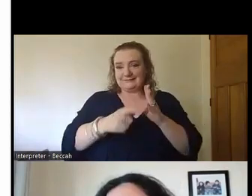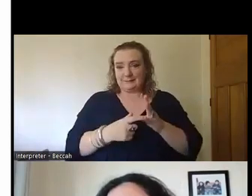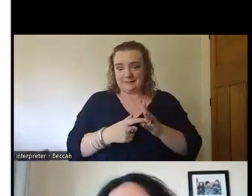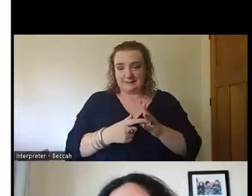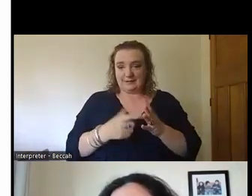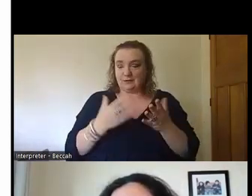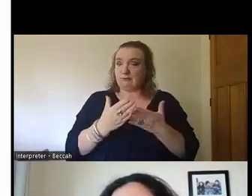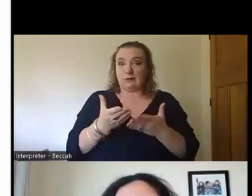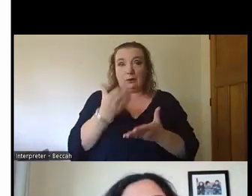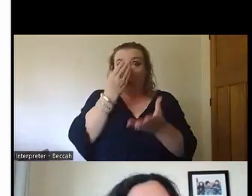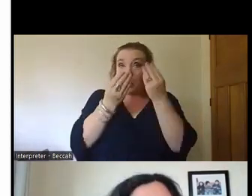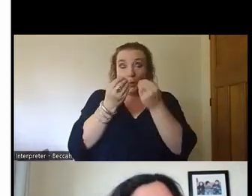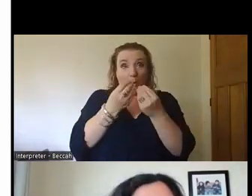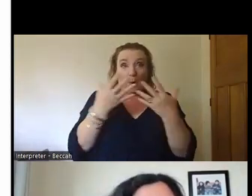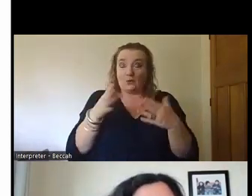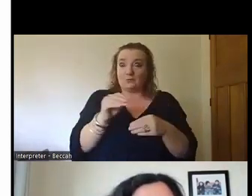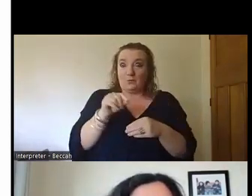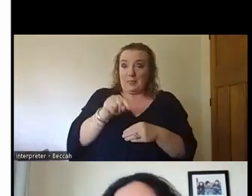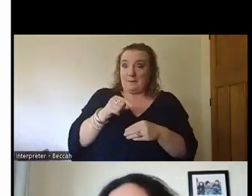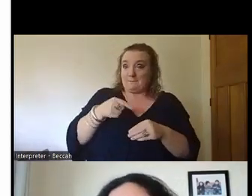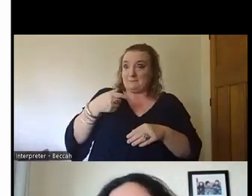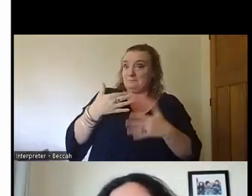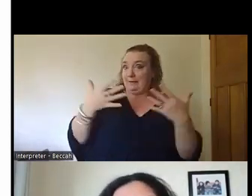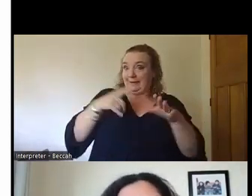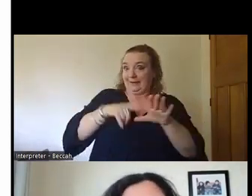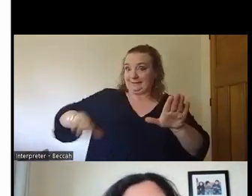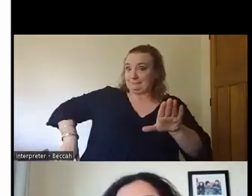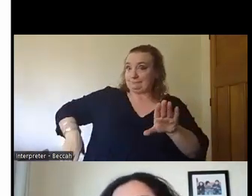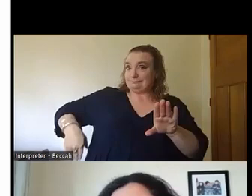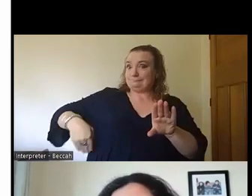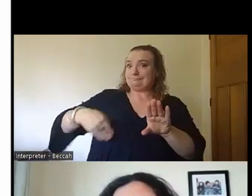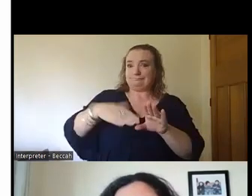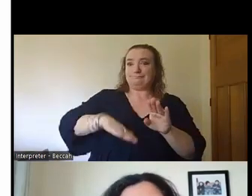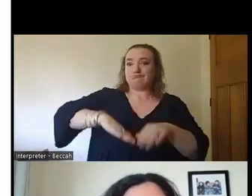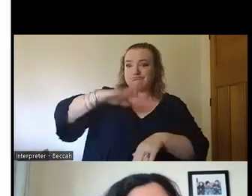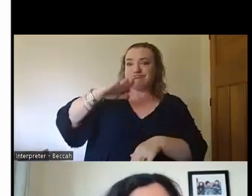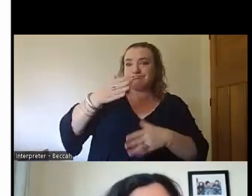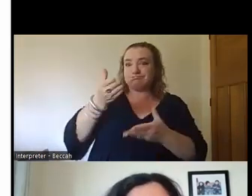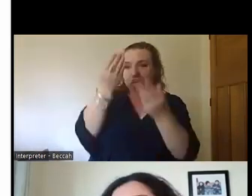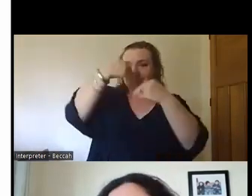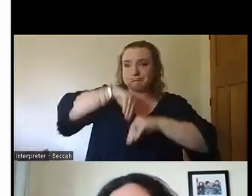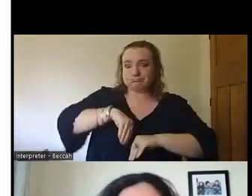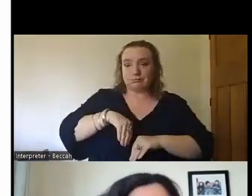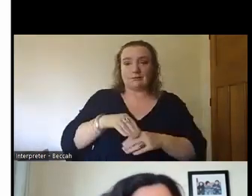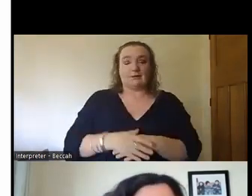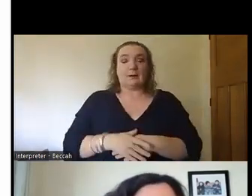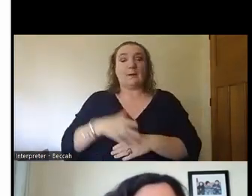on a learning journey over the years. And so a lot of what I've learned, spaces I've been in are because of them.